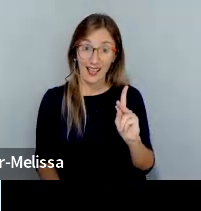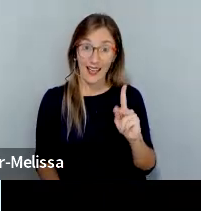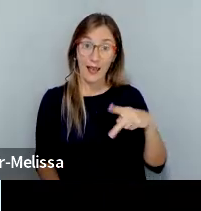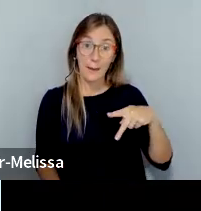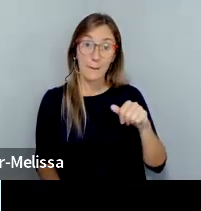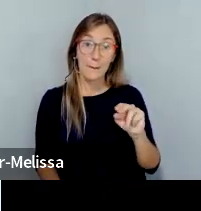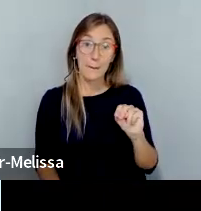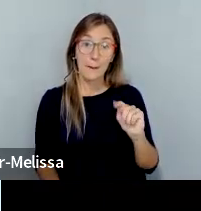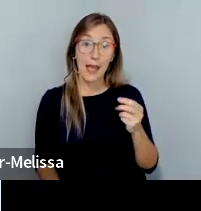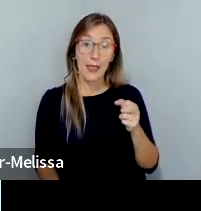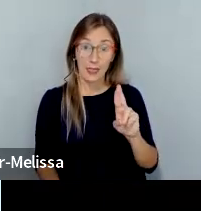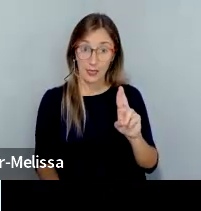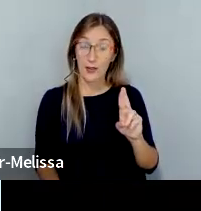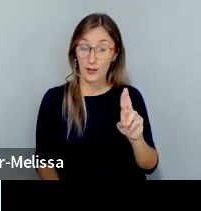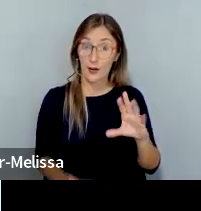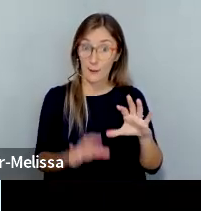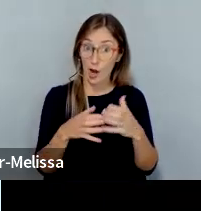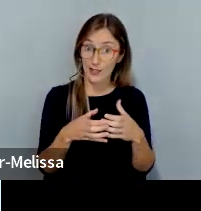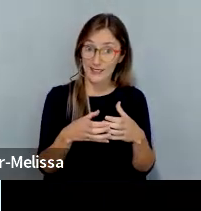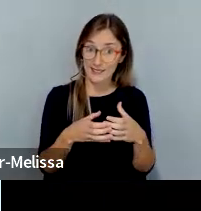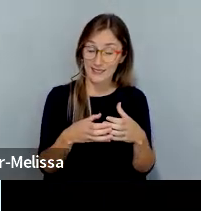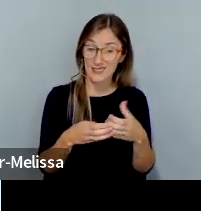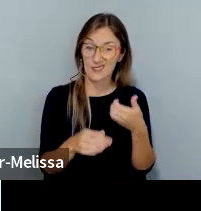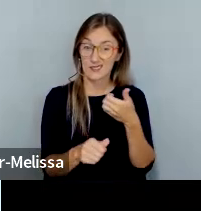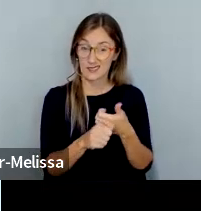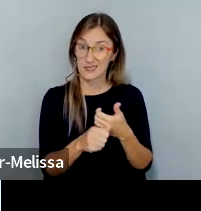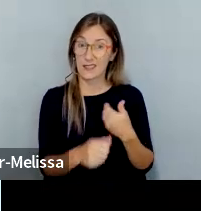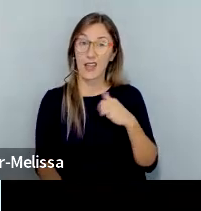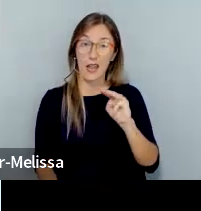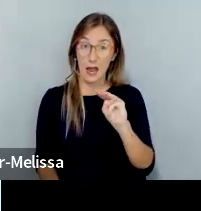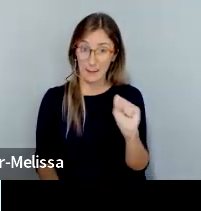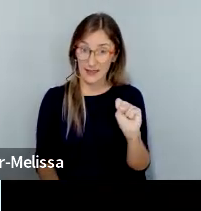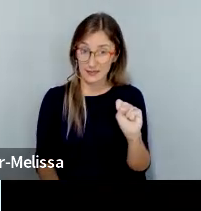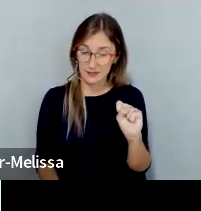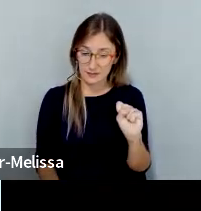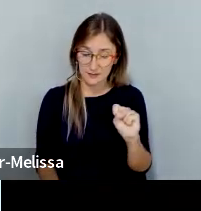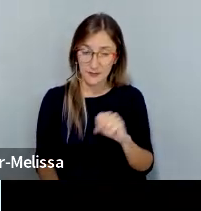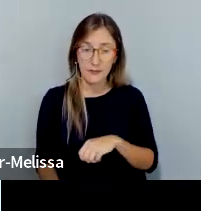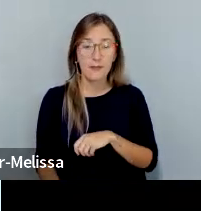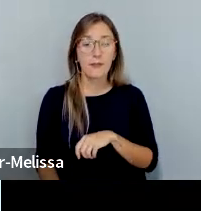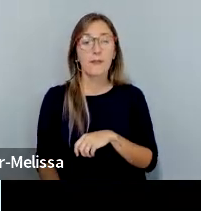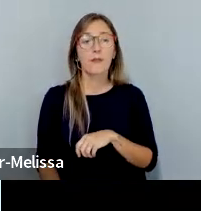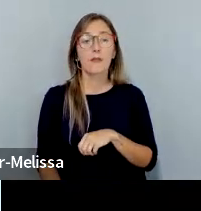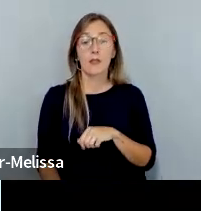Brad Lomax. He was also a member of the Black Panther party. He had